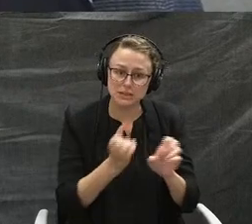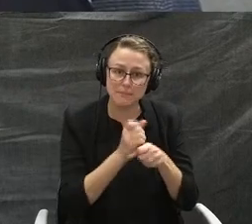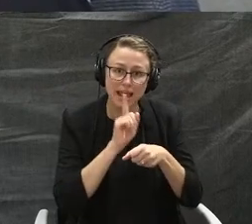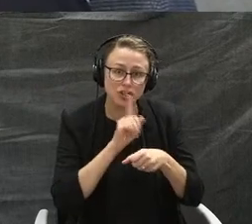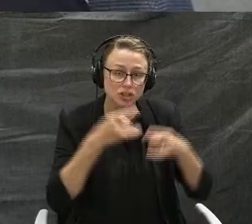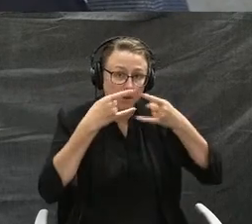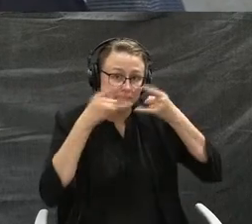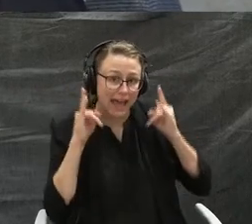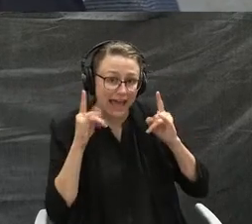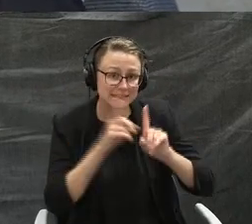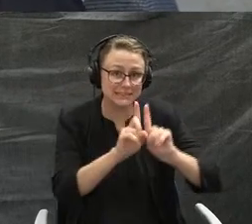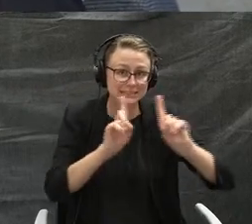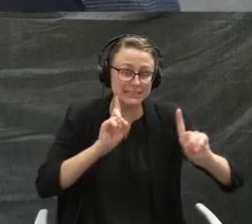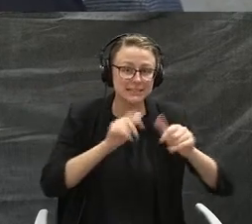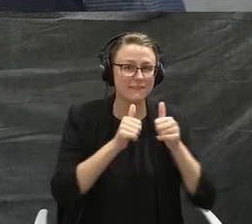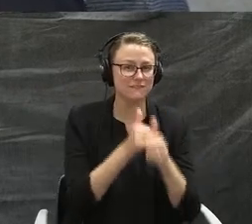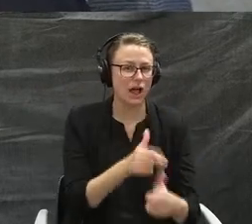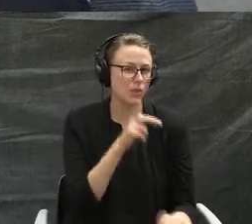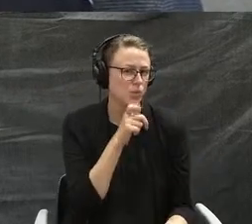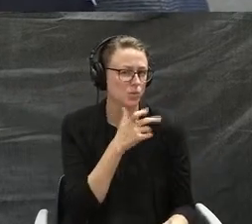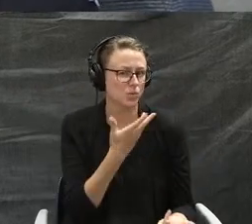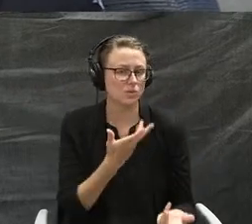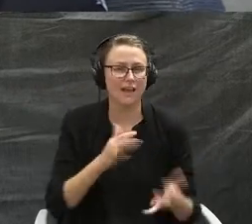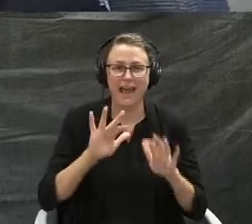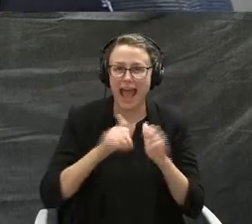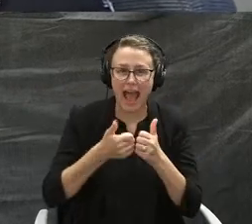adhered to? How are we holding everyone to those standards?